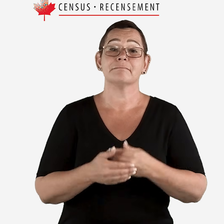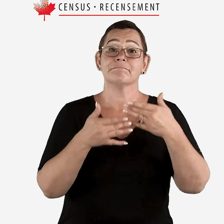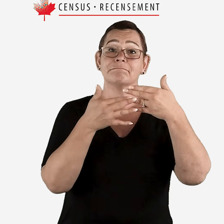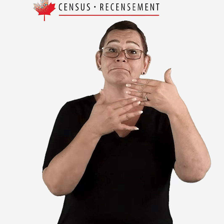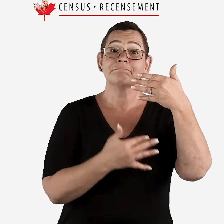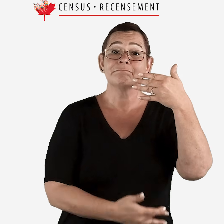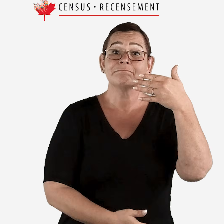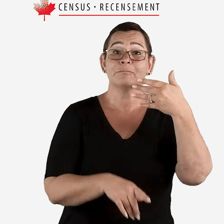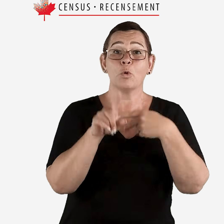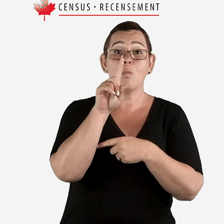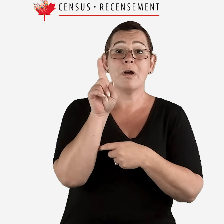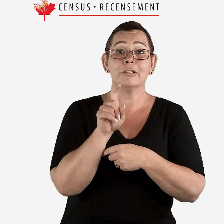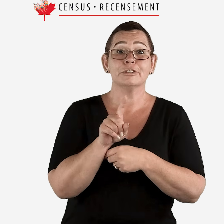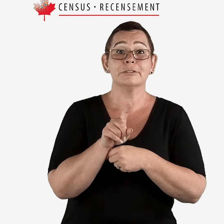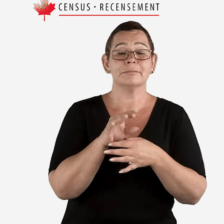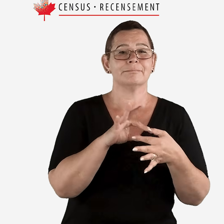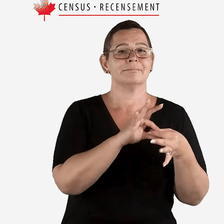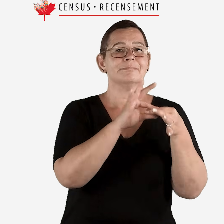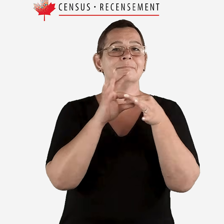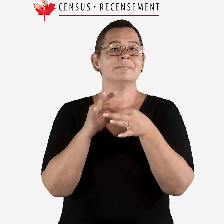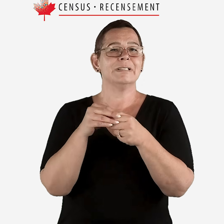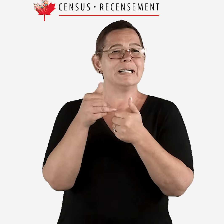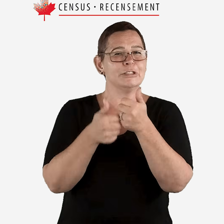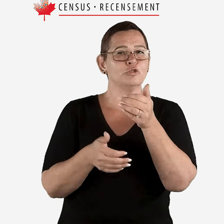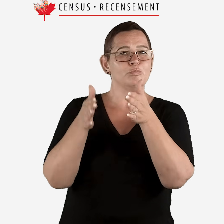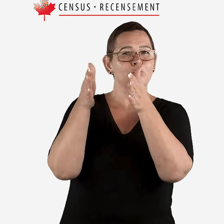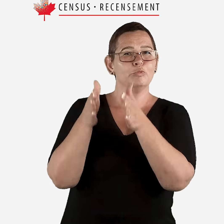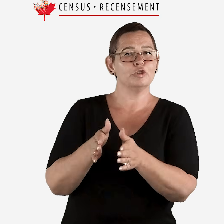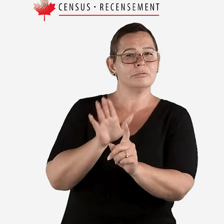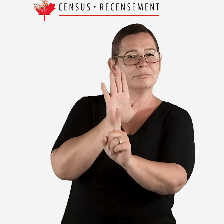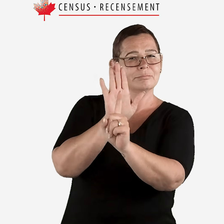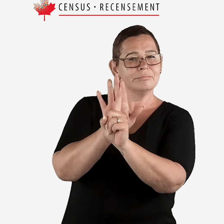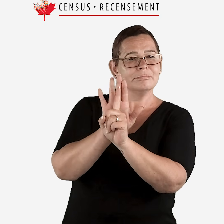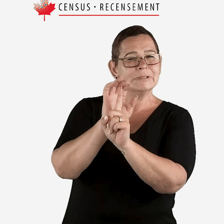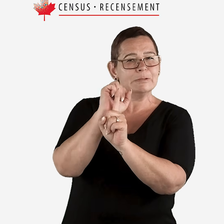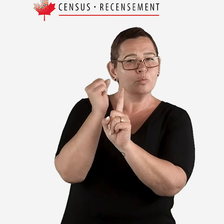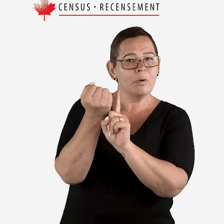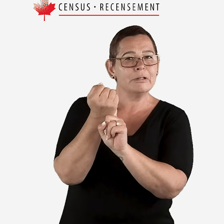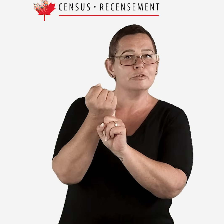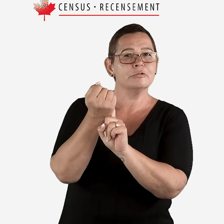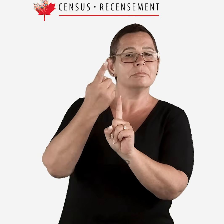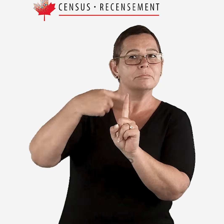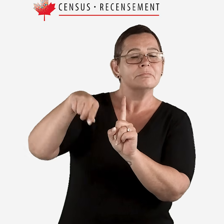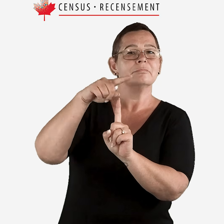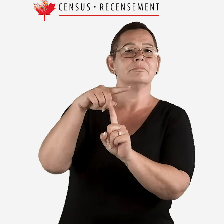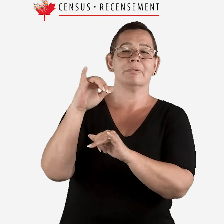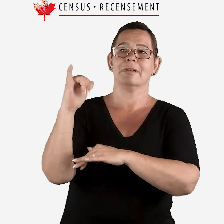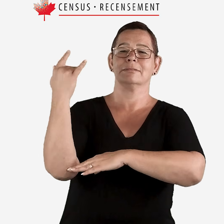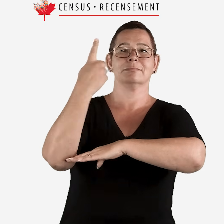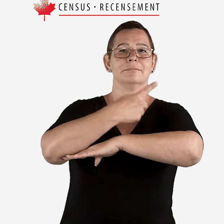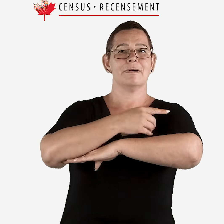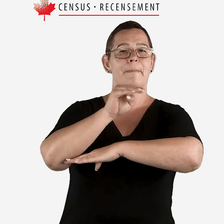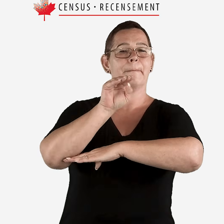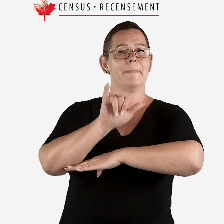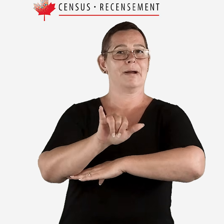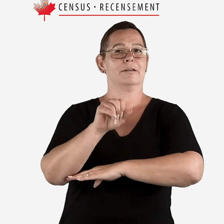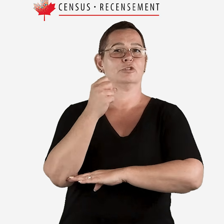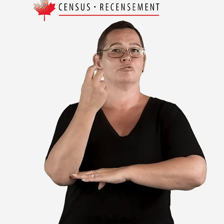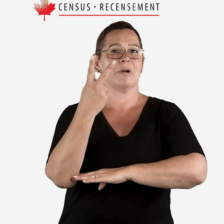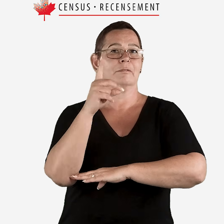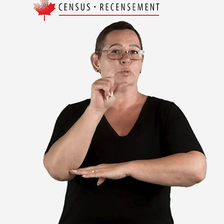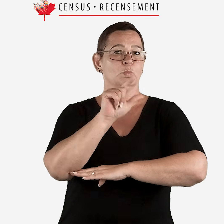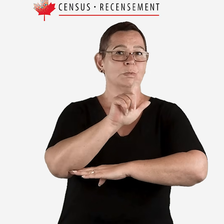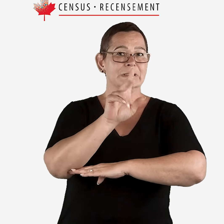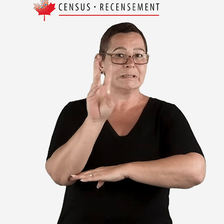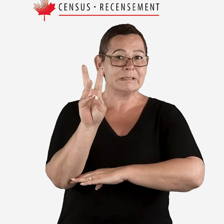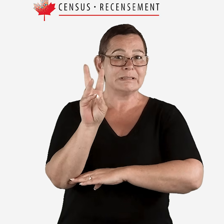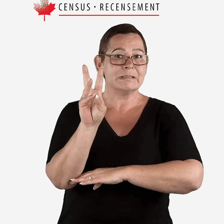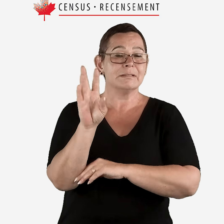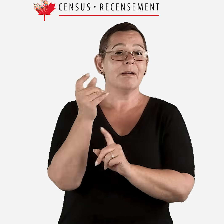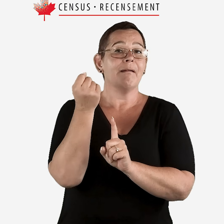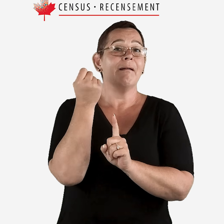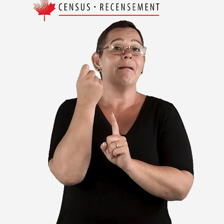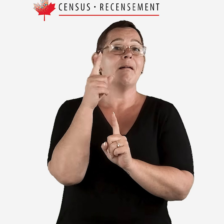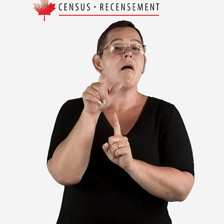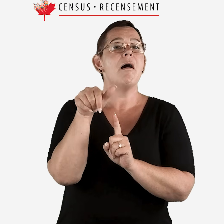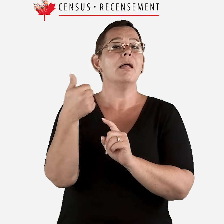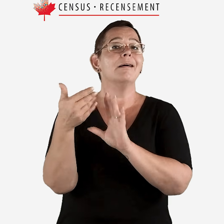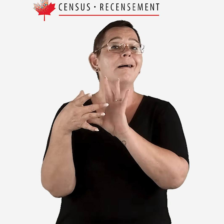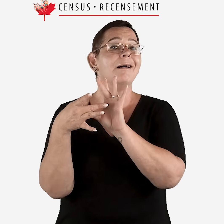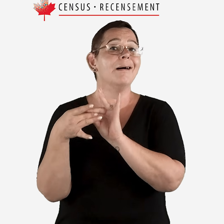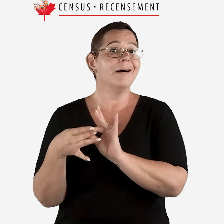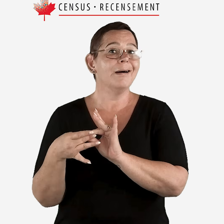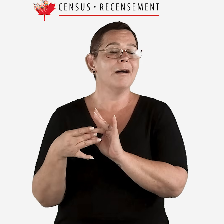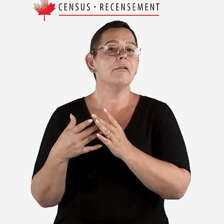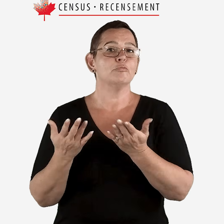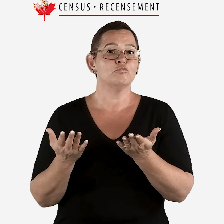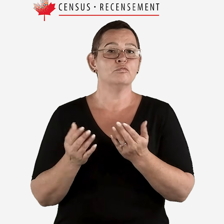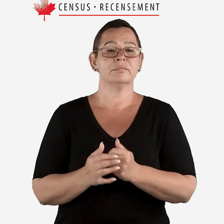The following questions refer to each person’s situation on May 12, 2026, unless otherwise specified.